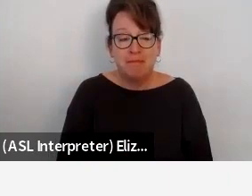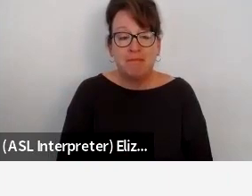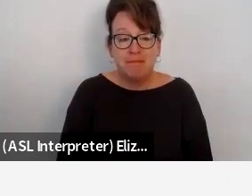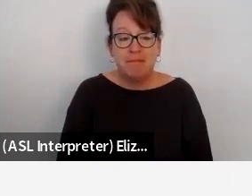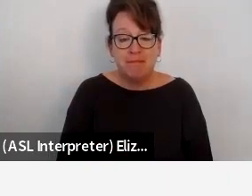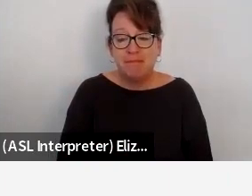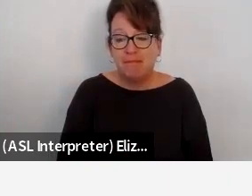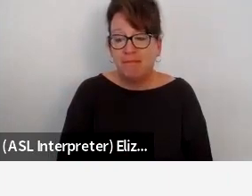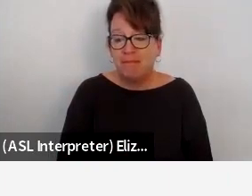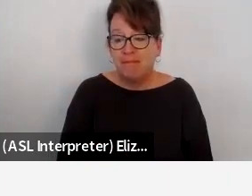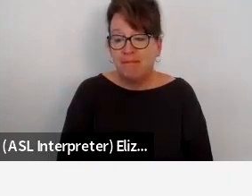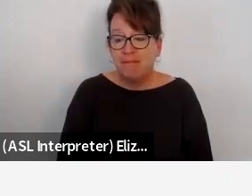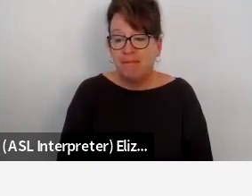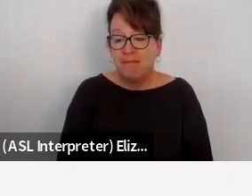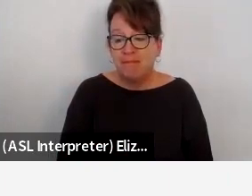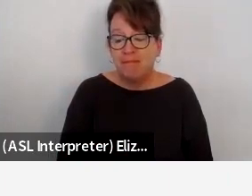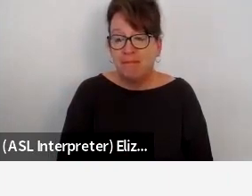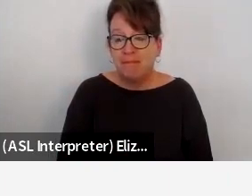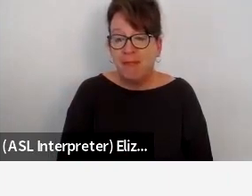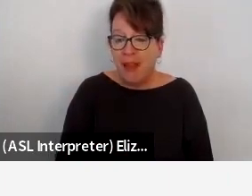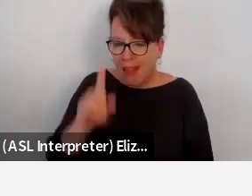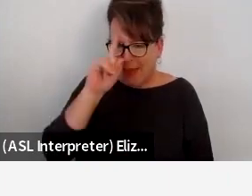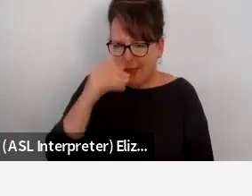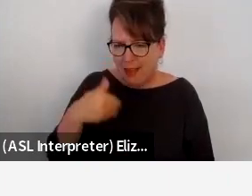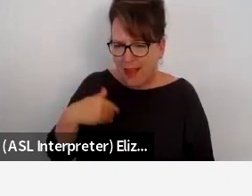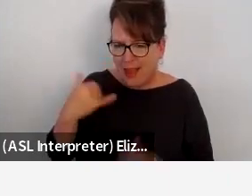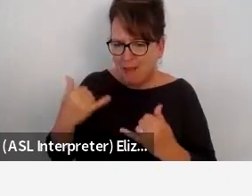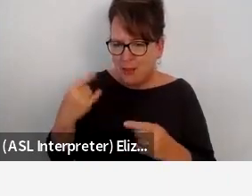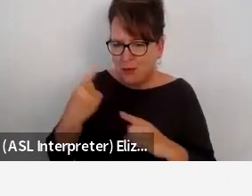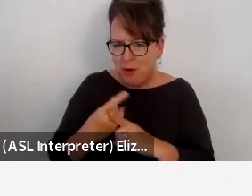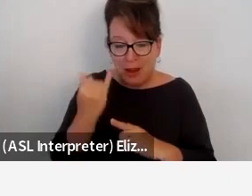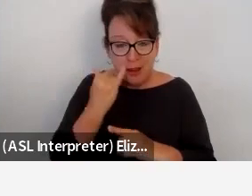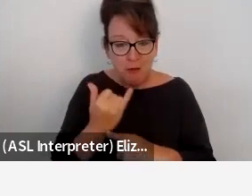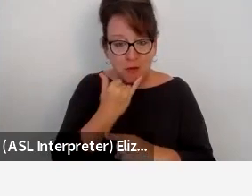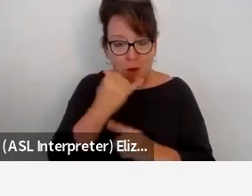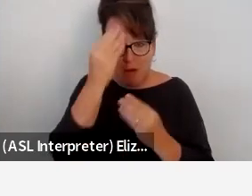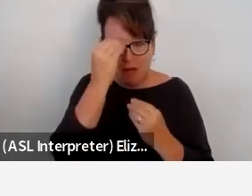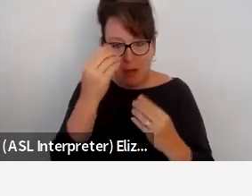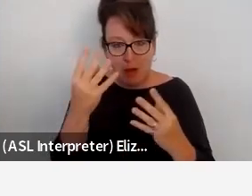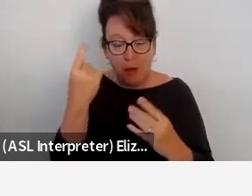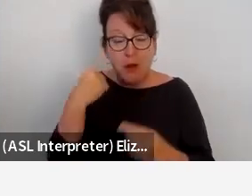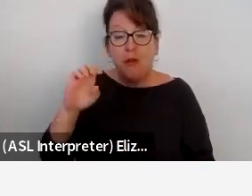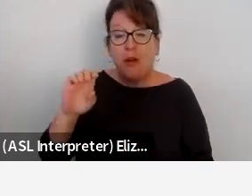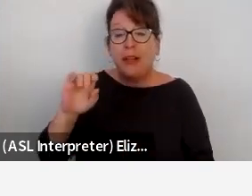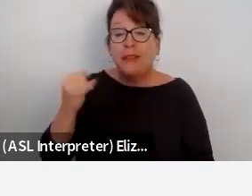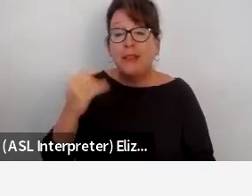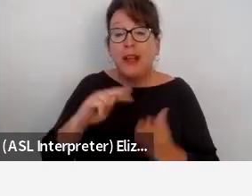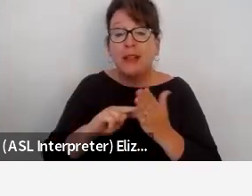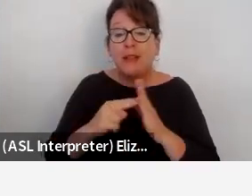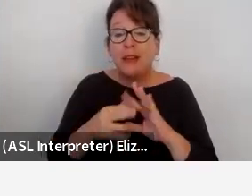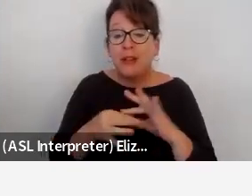application, conducting planning activities, or deploying zero emissions.